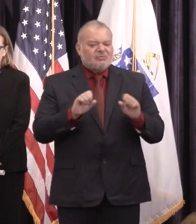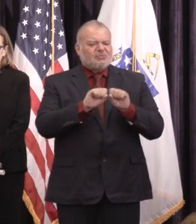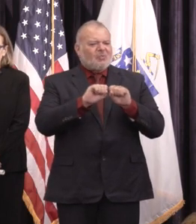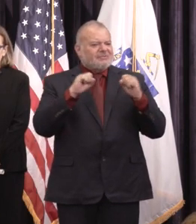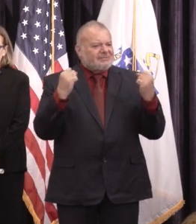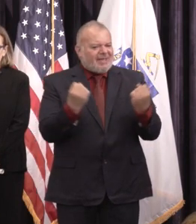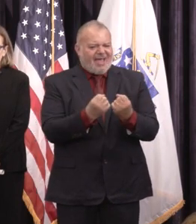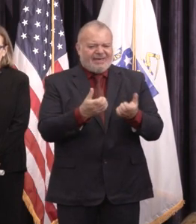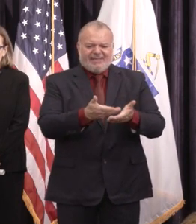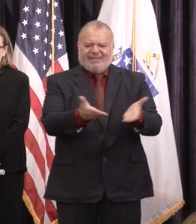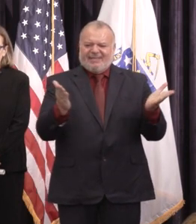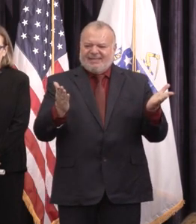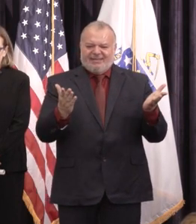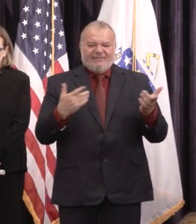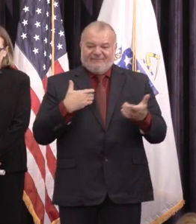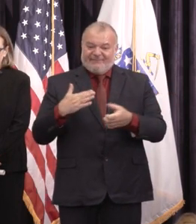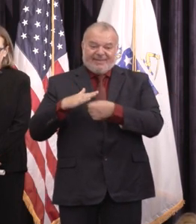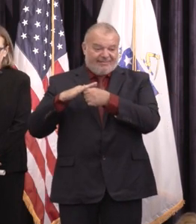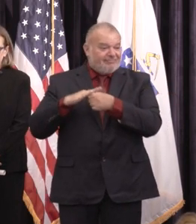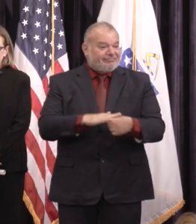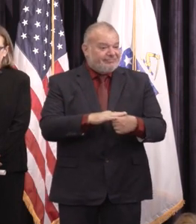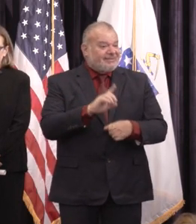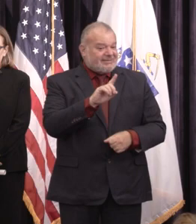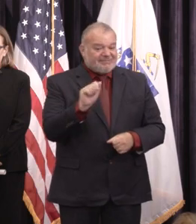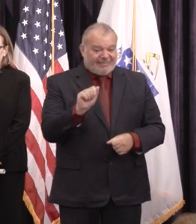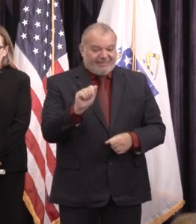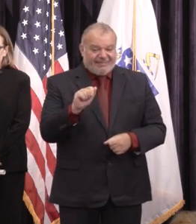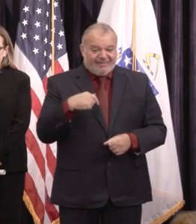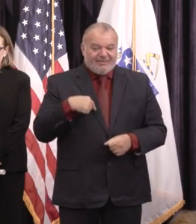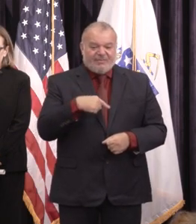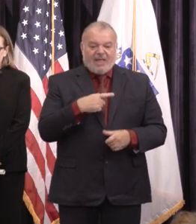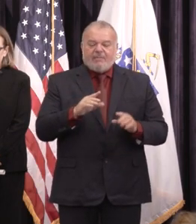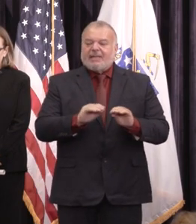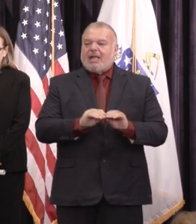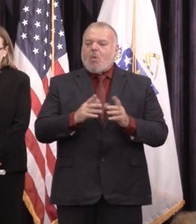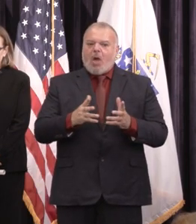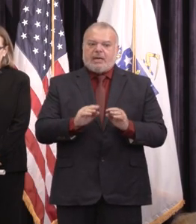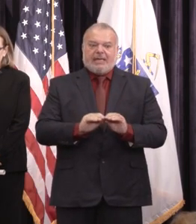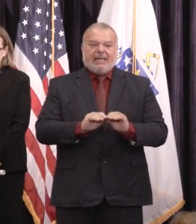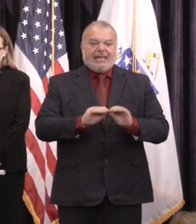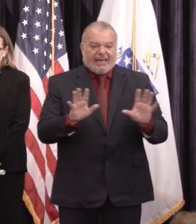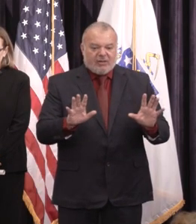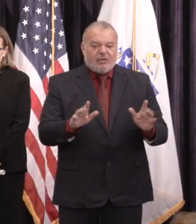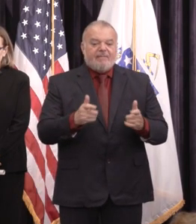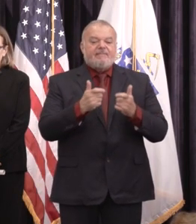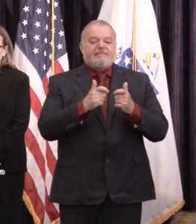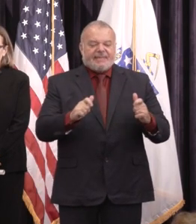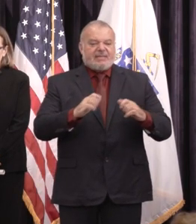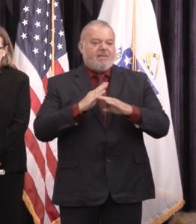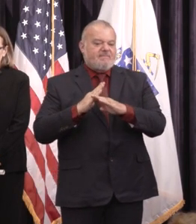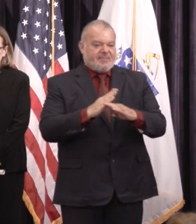Let me say that again so you understand this. The biggest barriers people with disabilities face